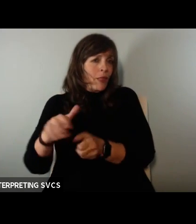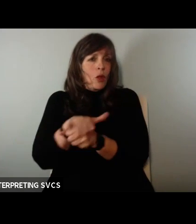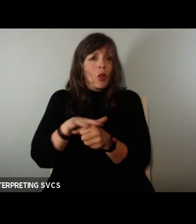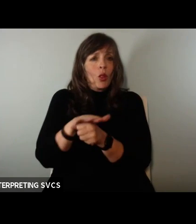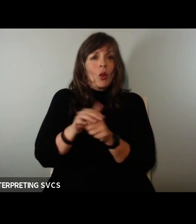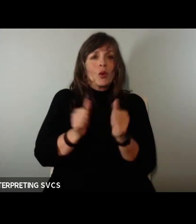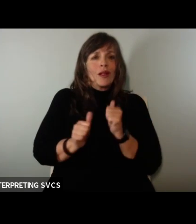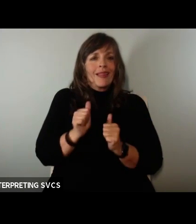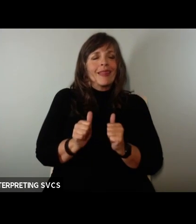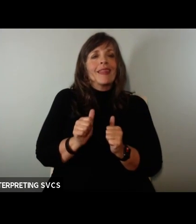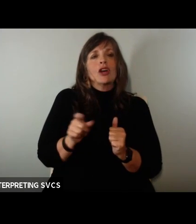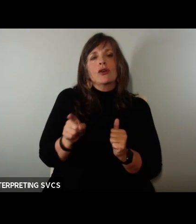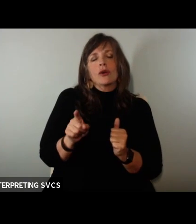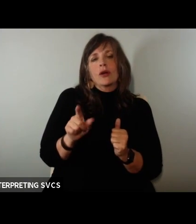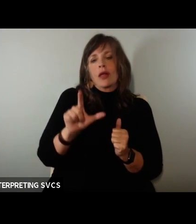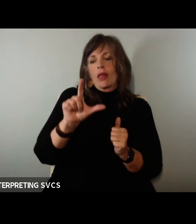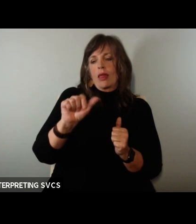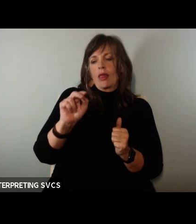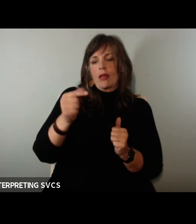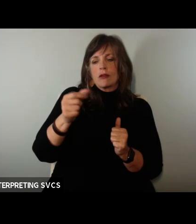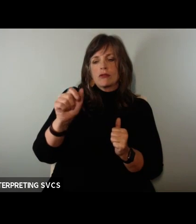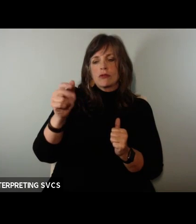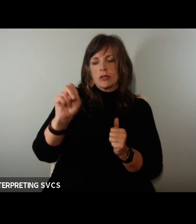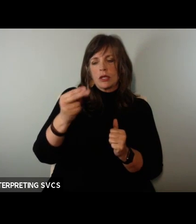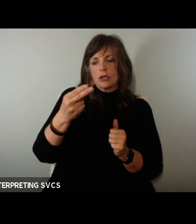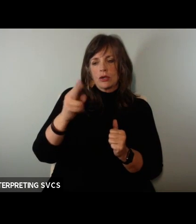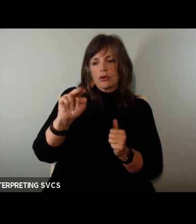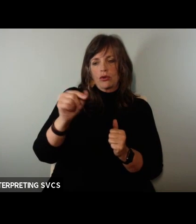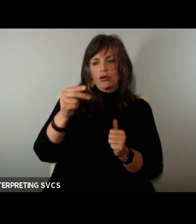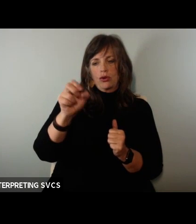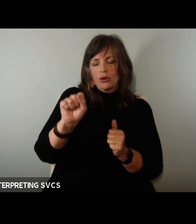the Langston Hughes Theater Arts Center.